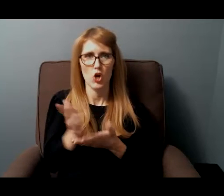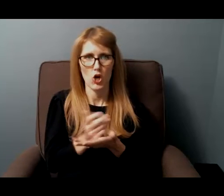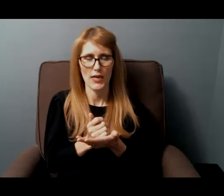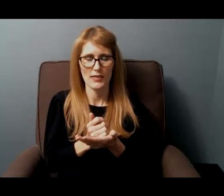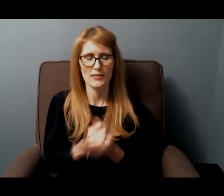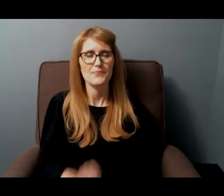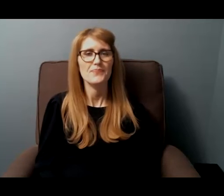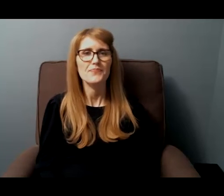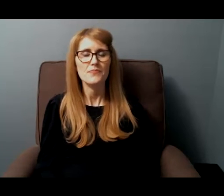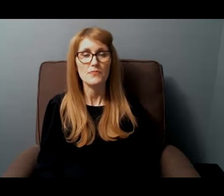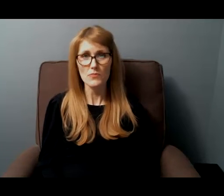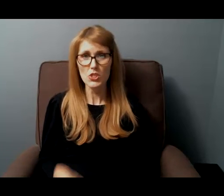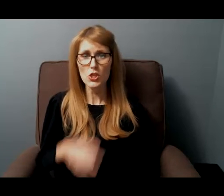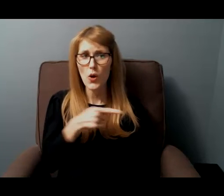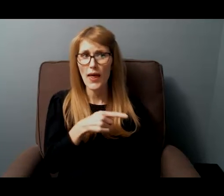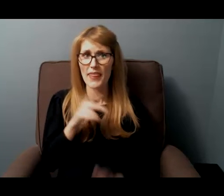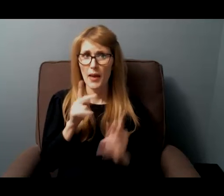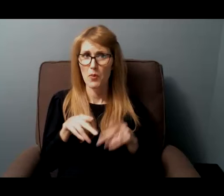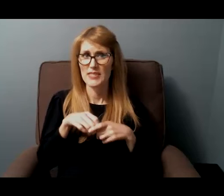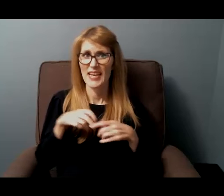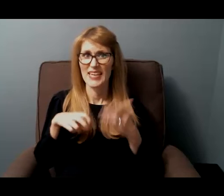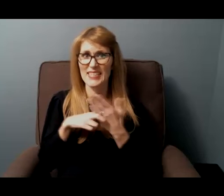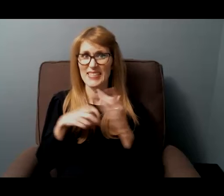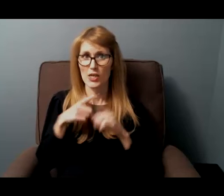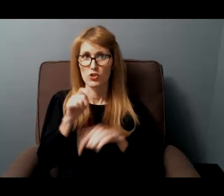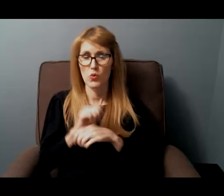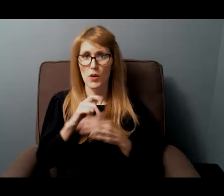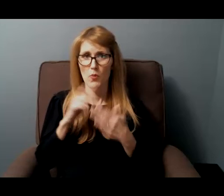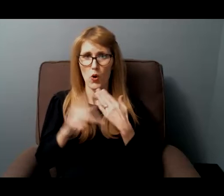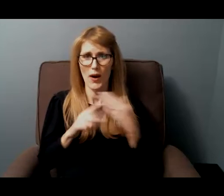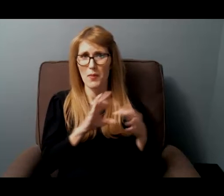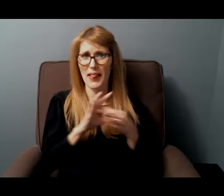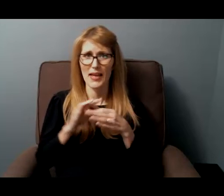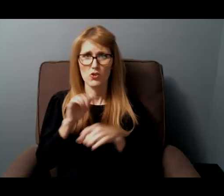is in the Ticket to Work program, when it comes to the work rules, doesn't matter. It is irrelevant.